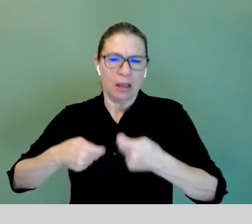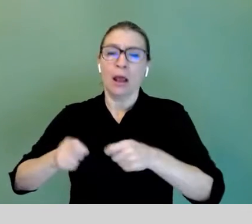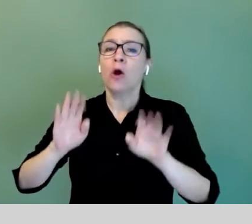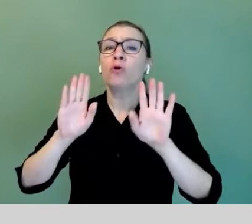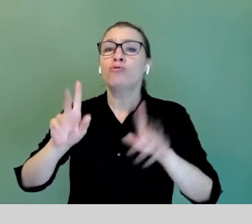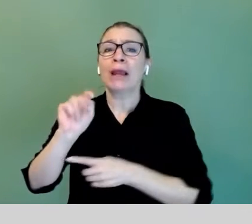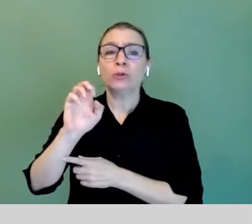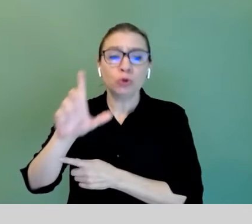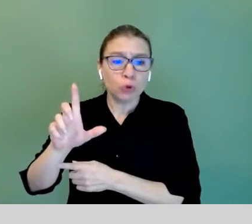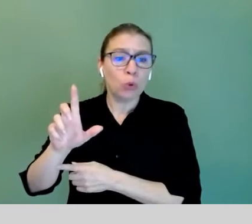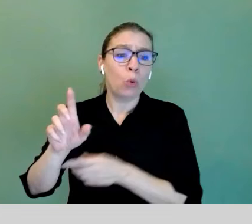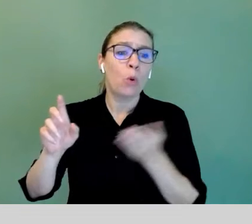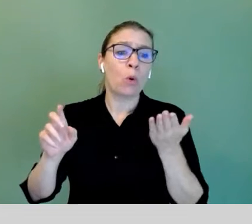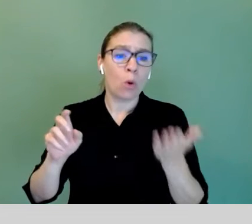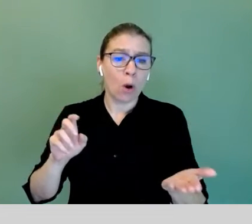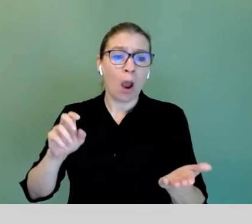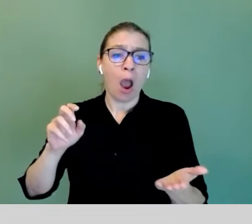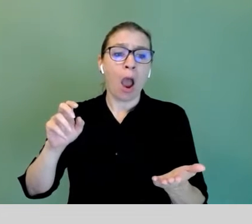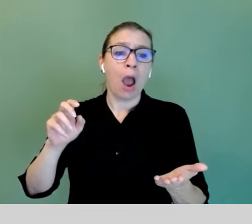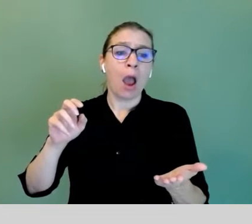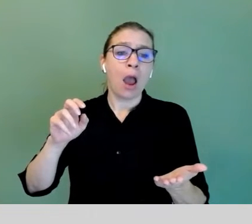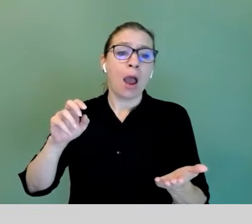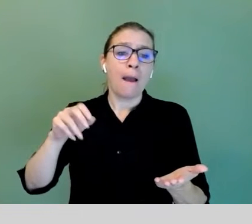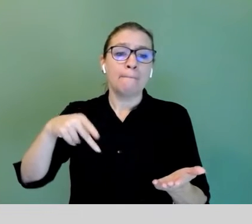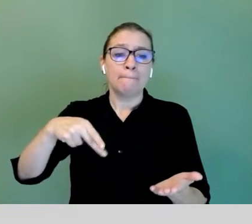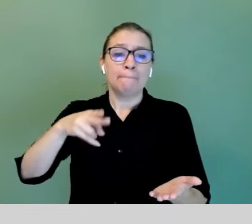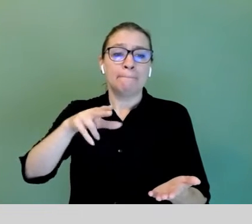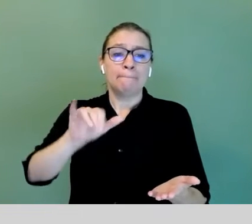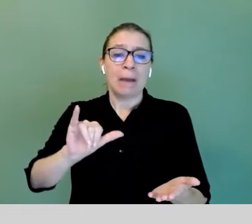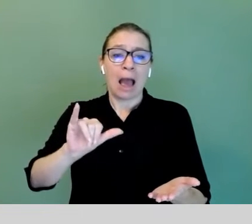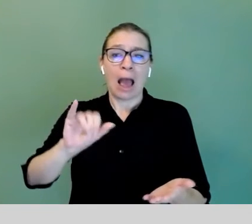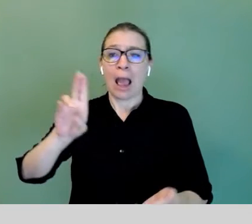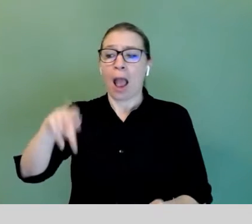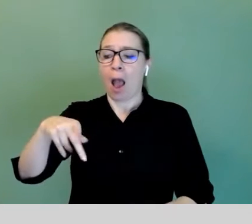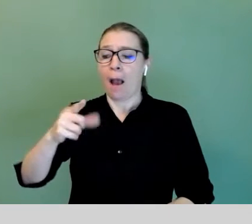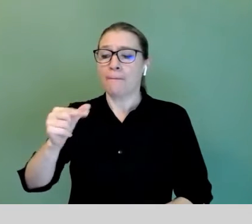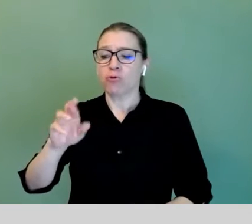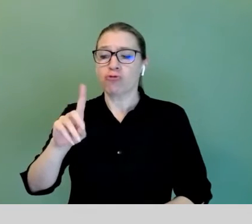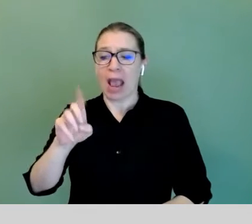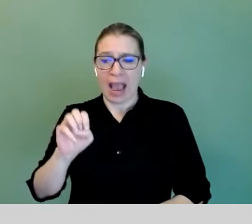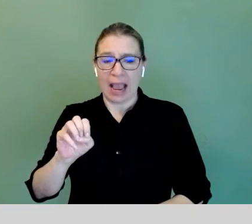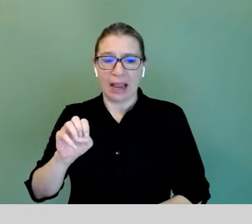There is a great tool by Anthony Sottile called pyupgrade, so just install it,